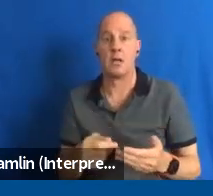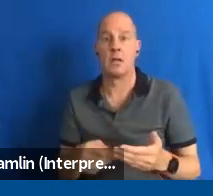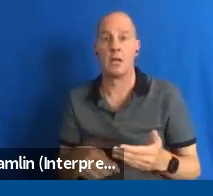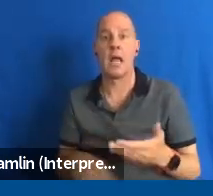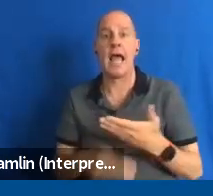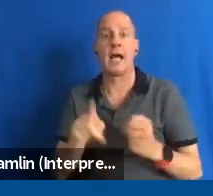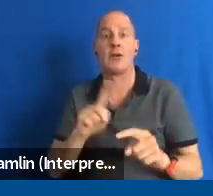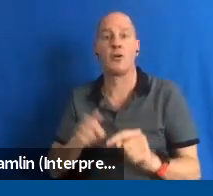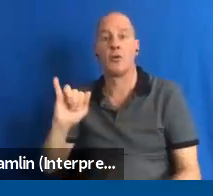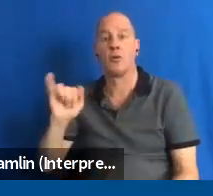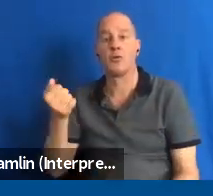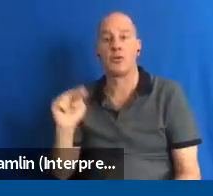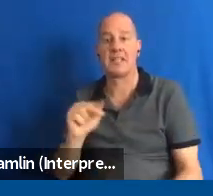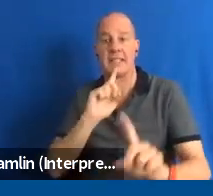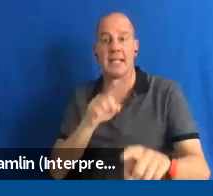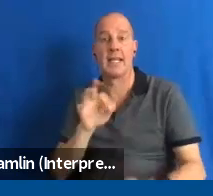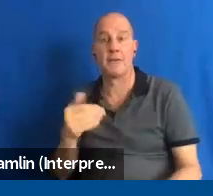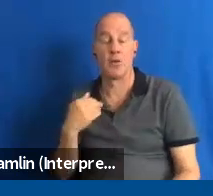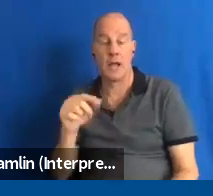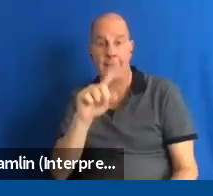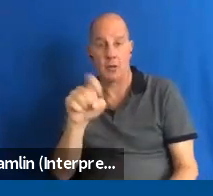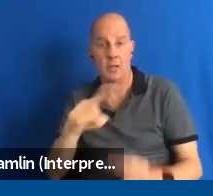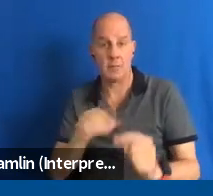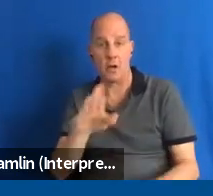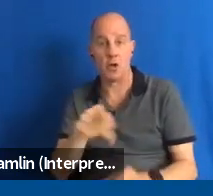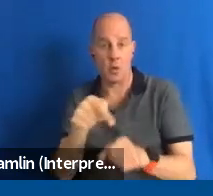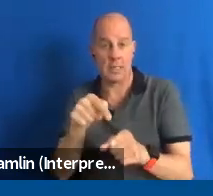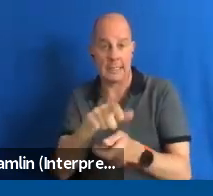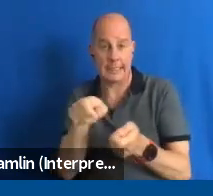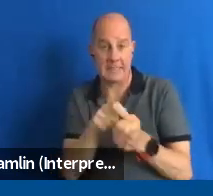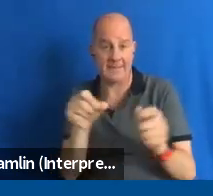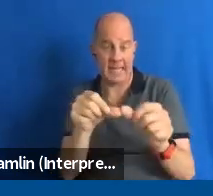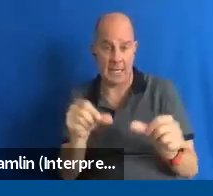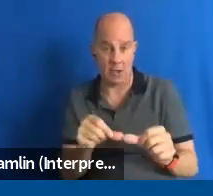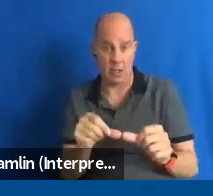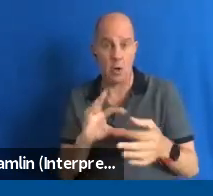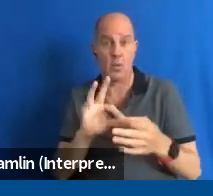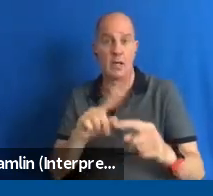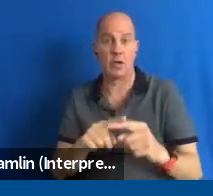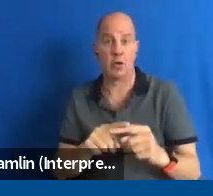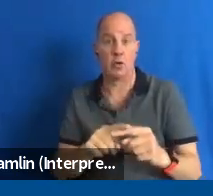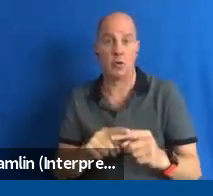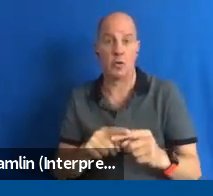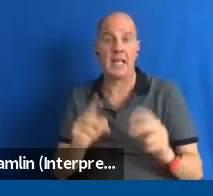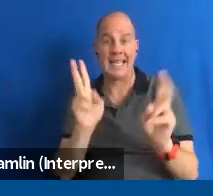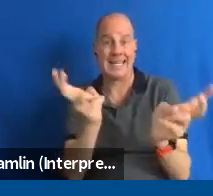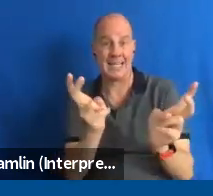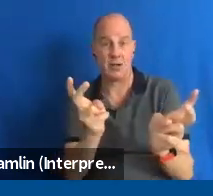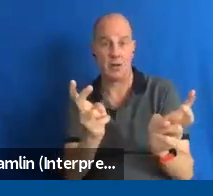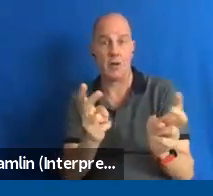If you have a question about your specific area regarding an issue that is an ADA kind of issue,